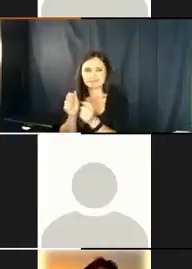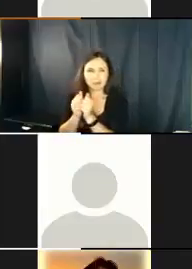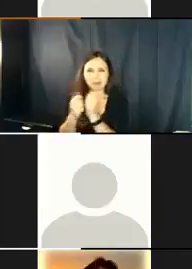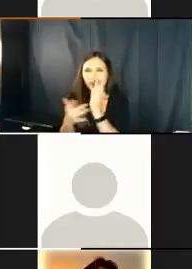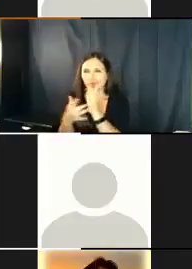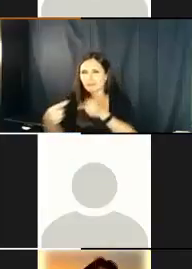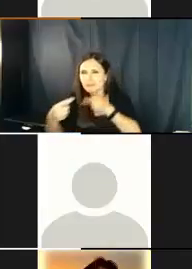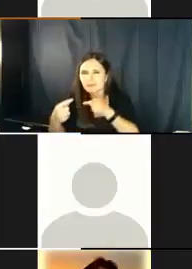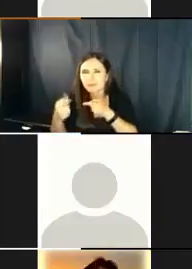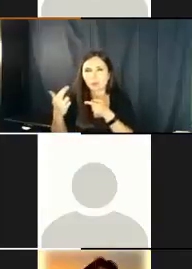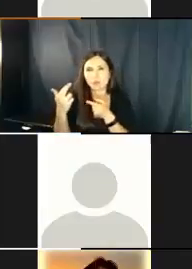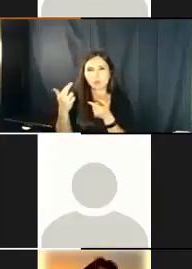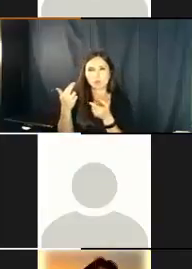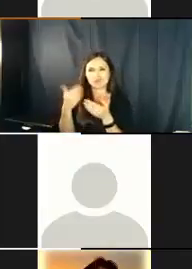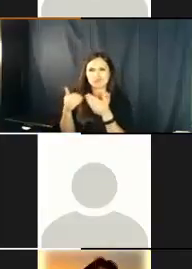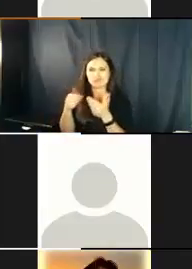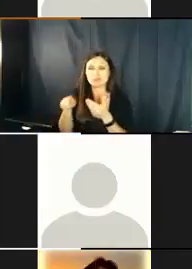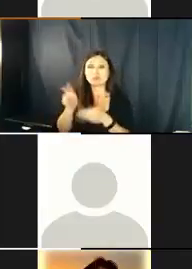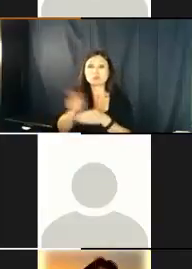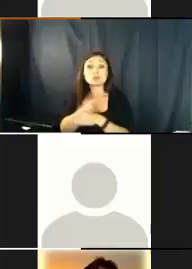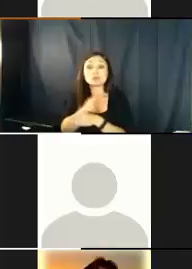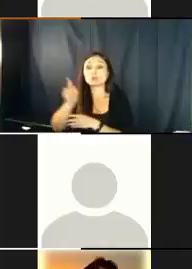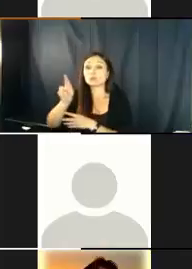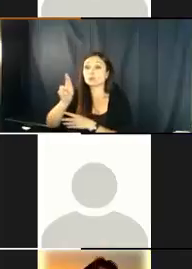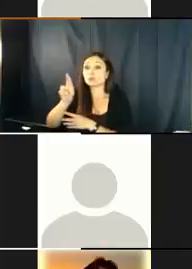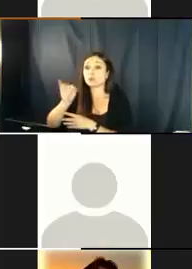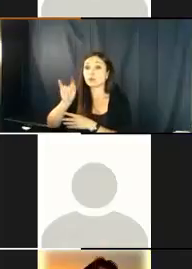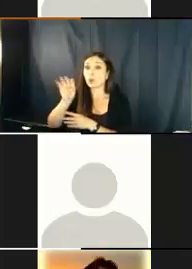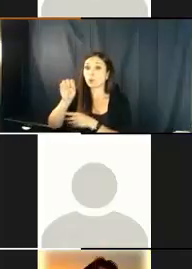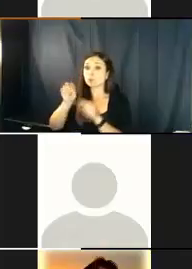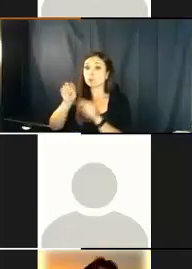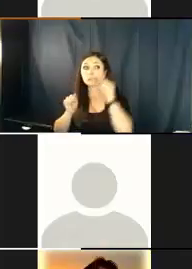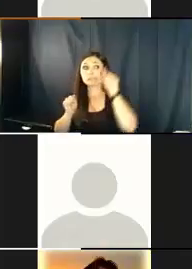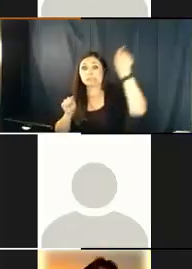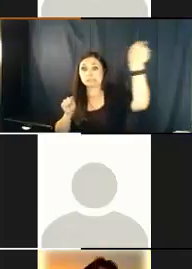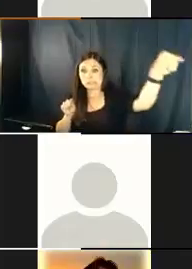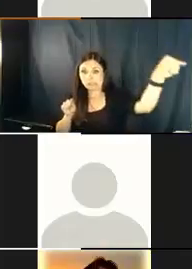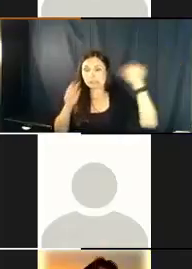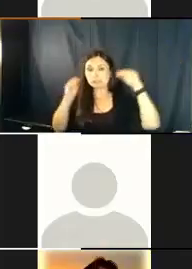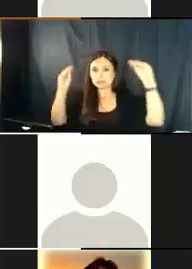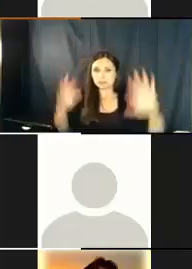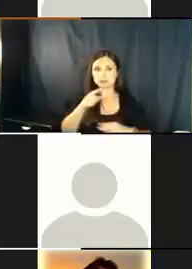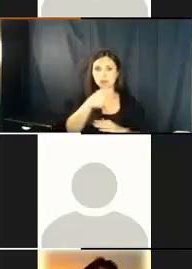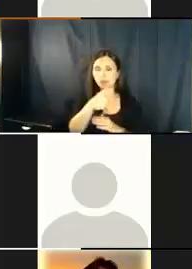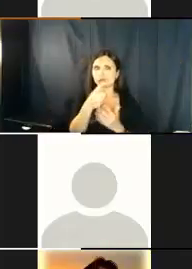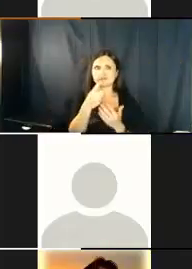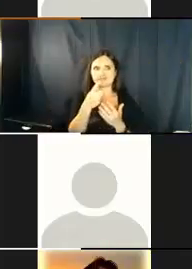a remote teacher to open up your course catalog the types of courses that you can you can